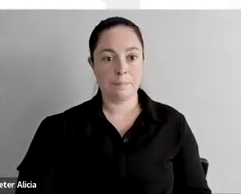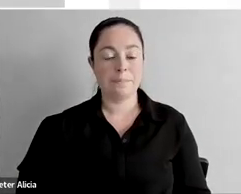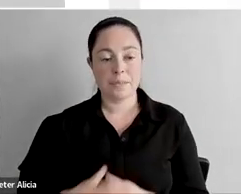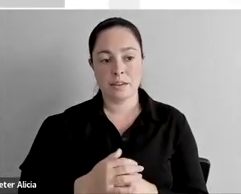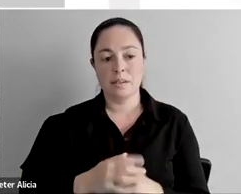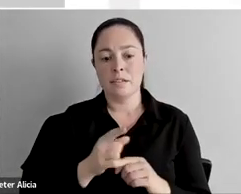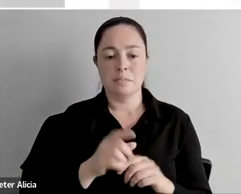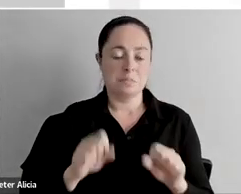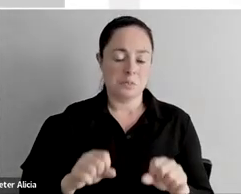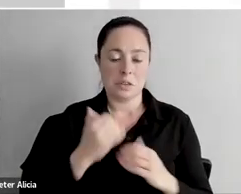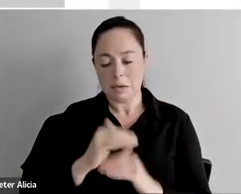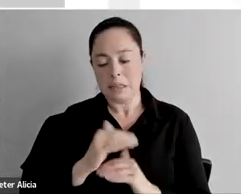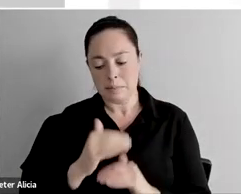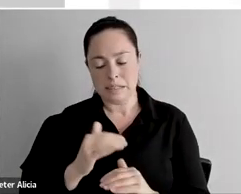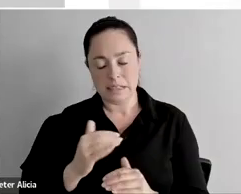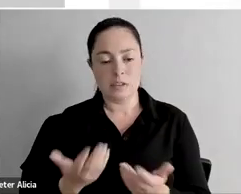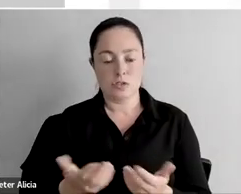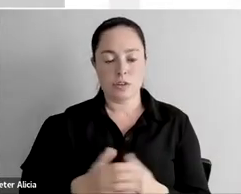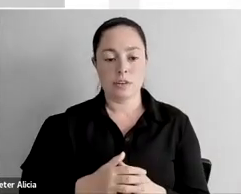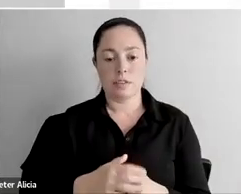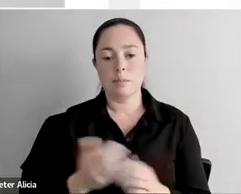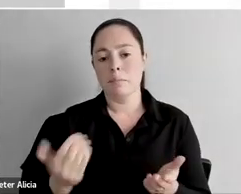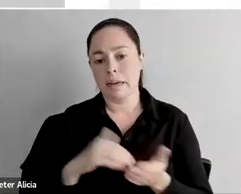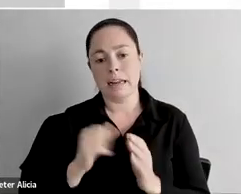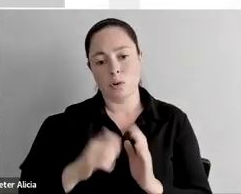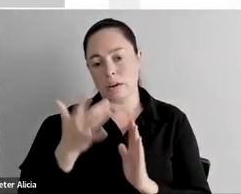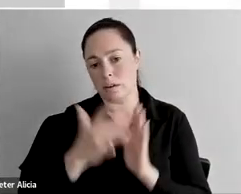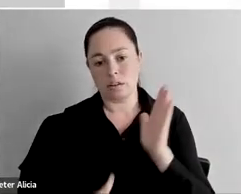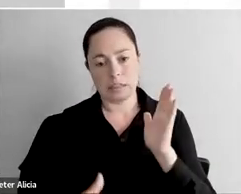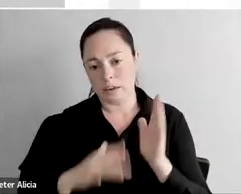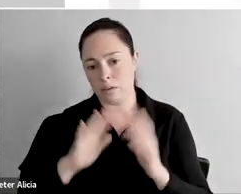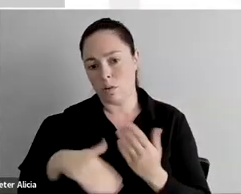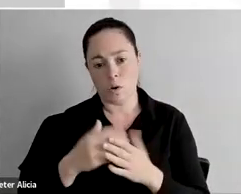You can clear your selections with this little